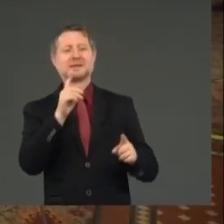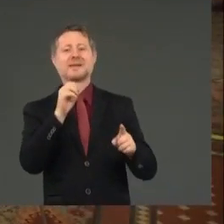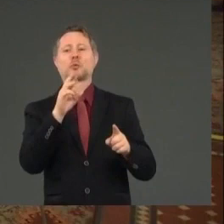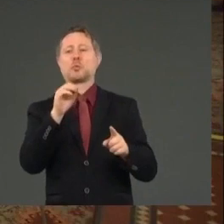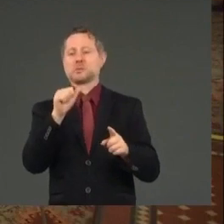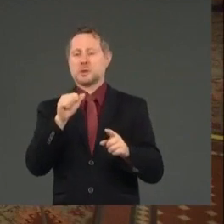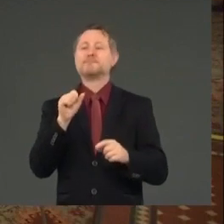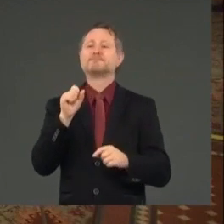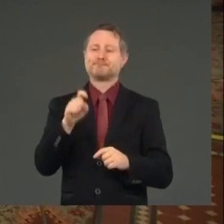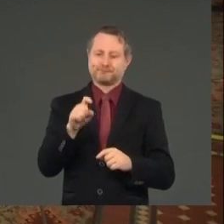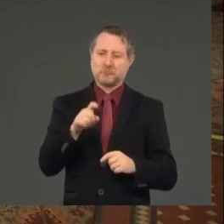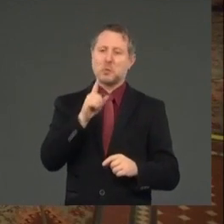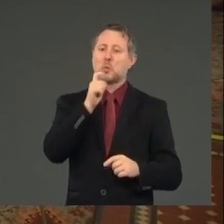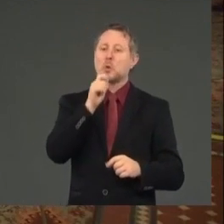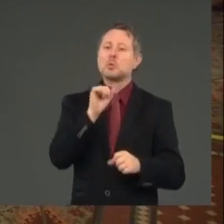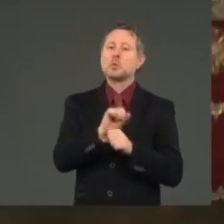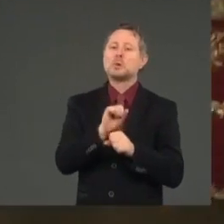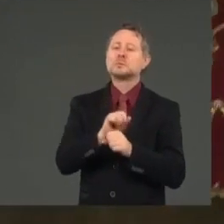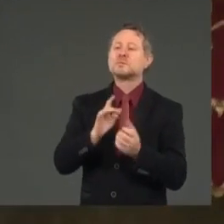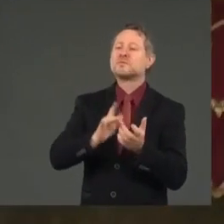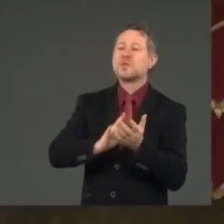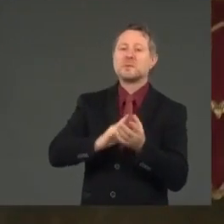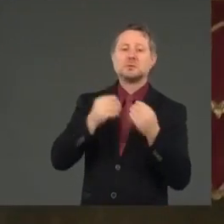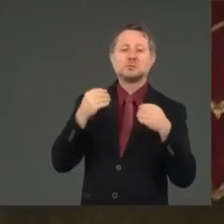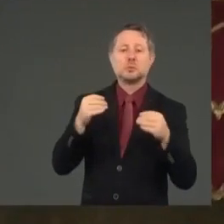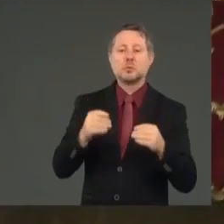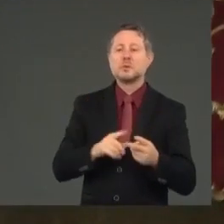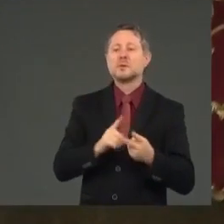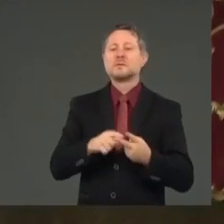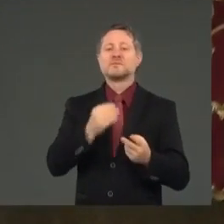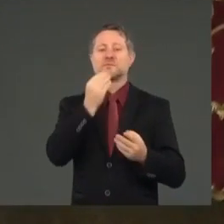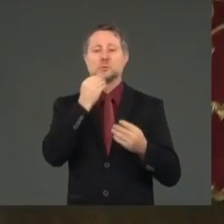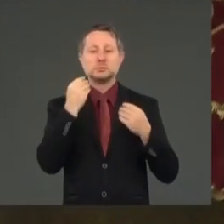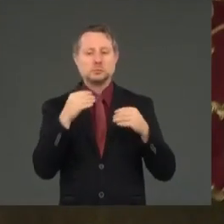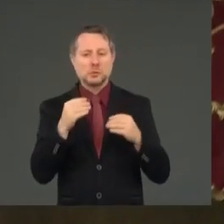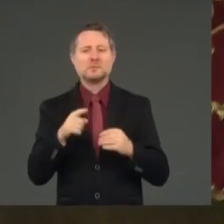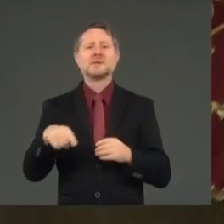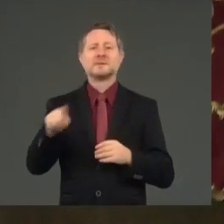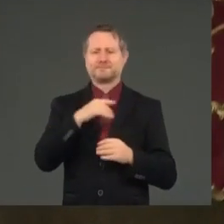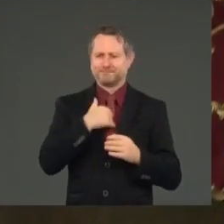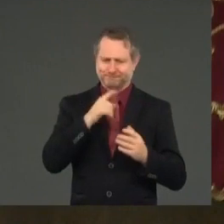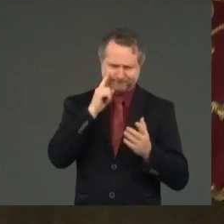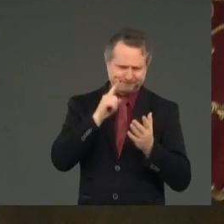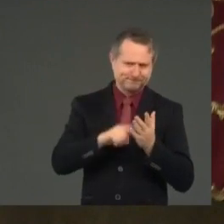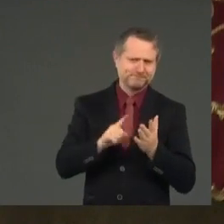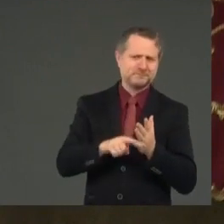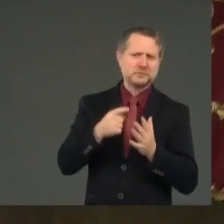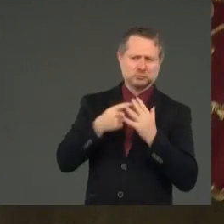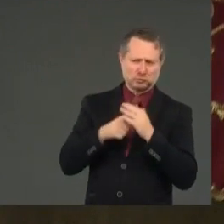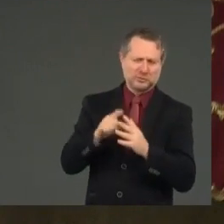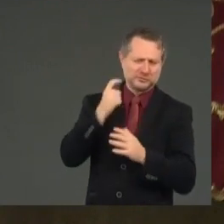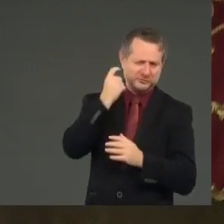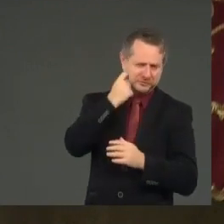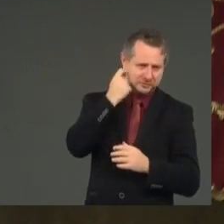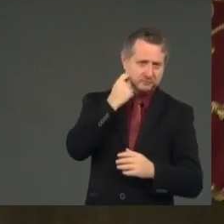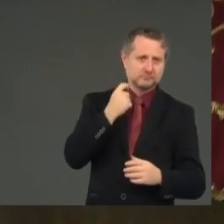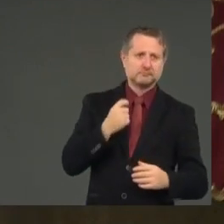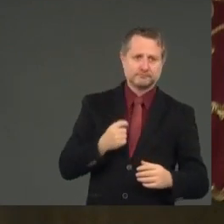HAVE WE DONE SELECT TESTS FOR -- WE'VE ACTUALLY JUST STARTED, TO YOUR POINT, LOOKING AT PEOPLE WHO WORK AT PHARMACIES AND